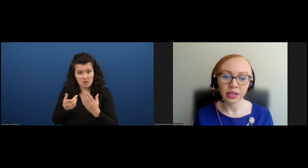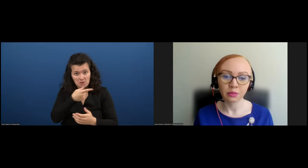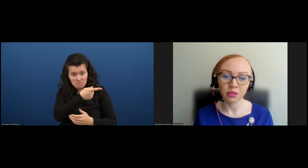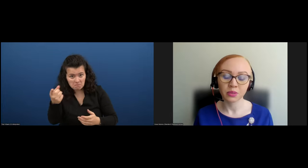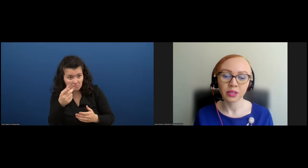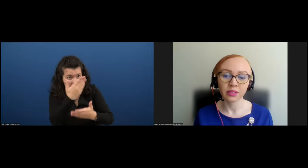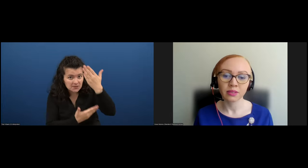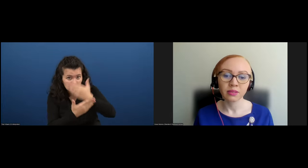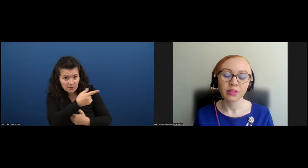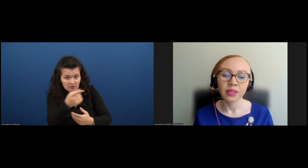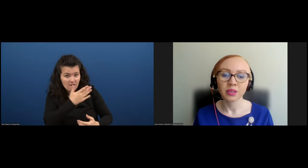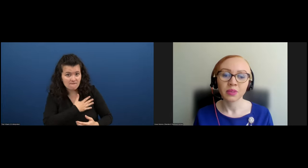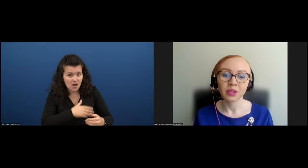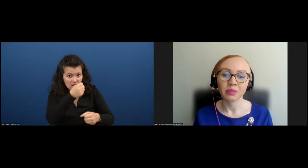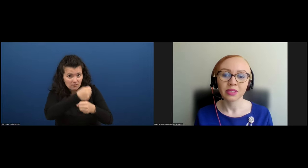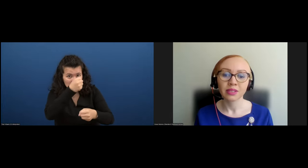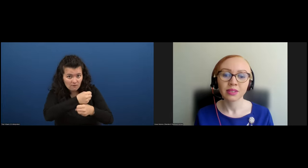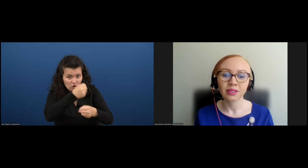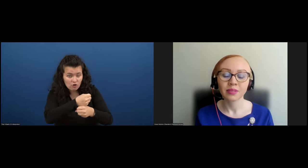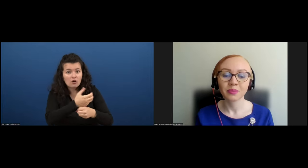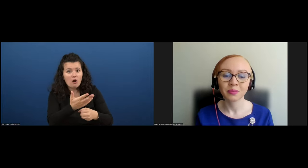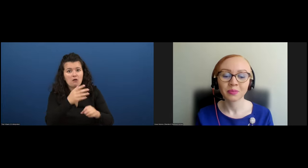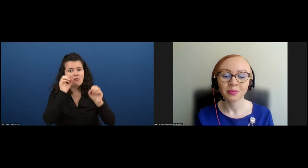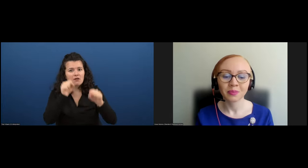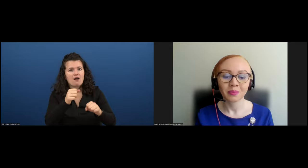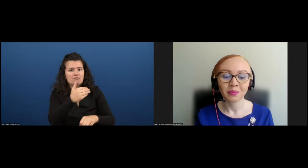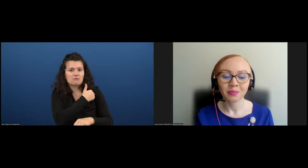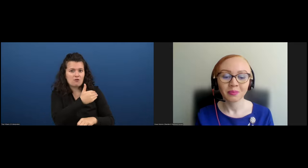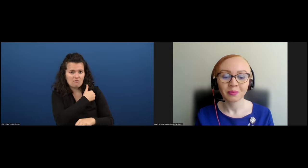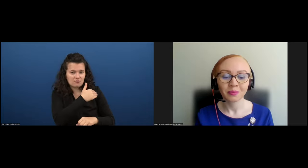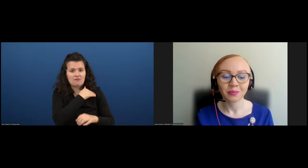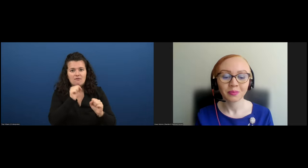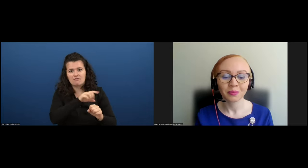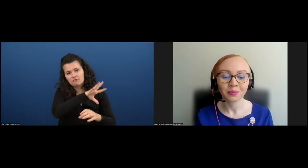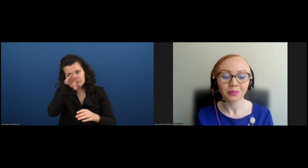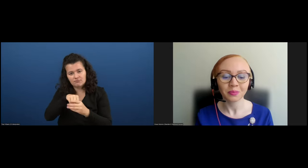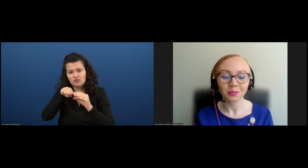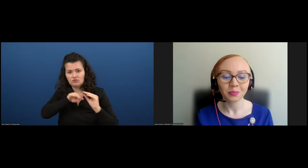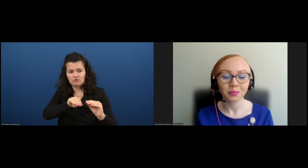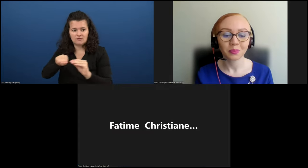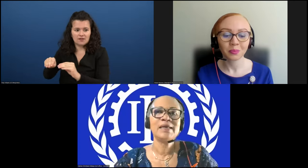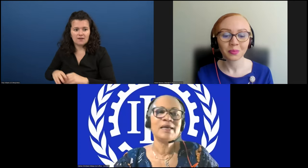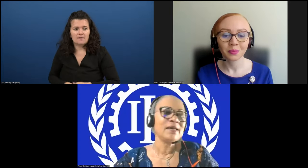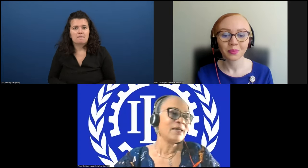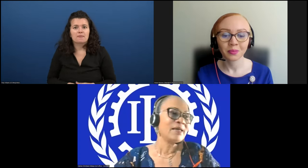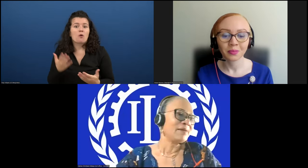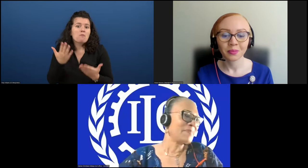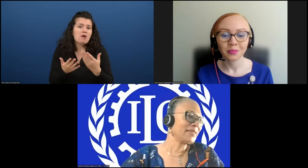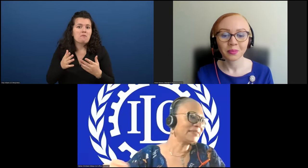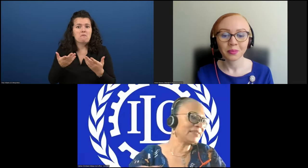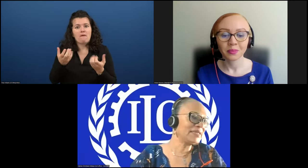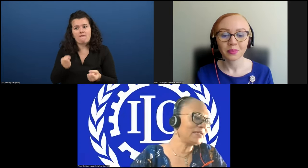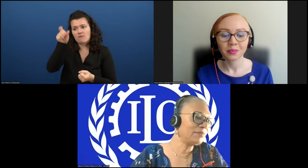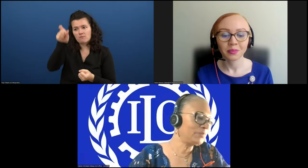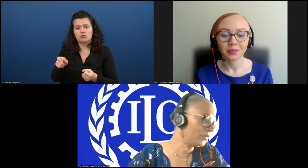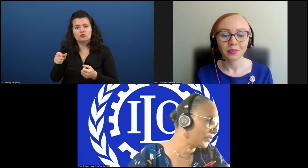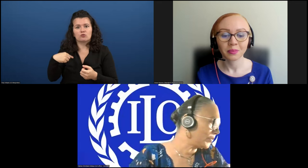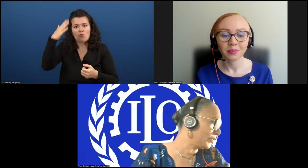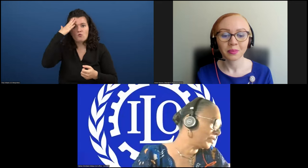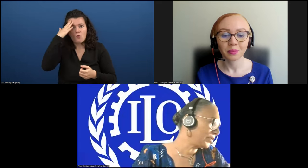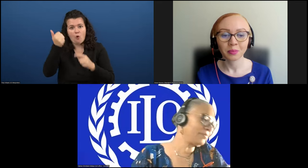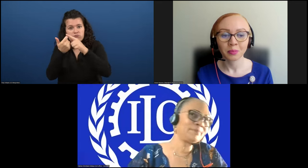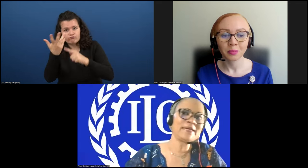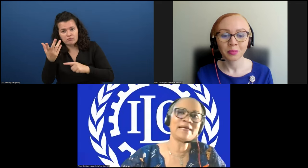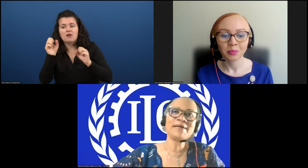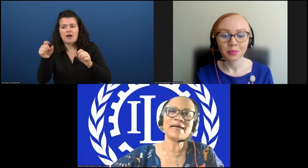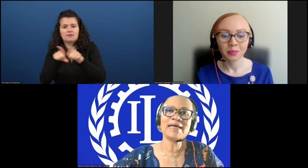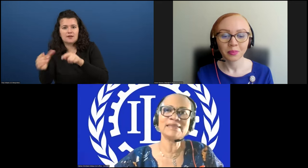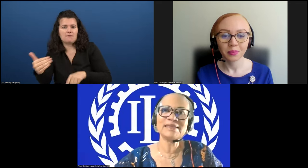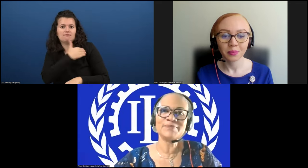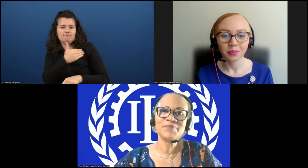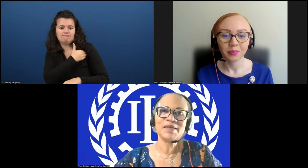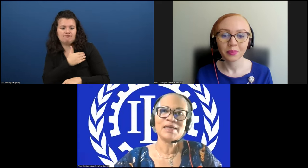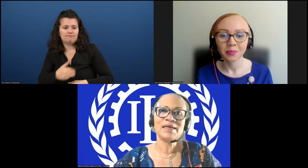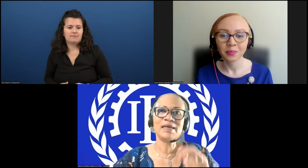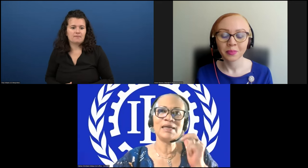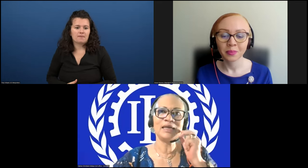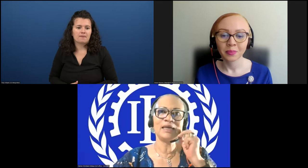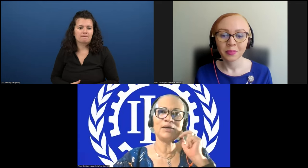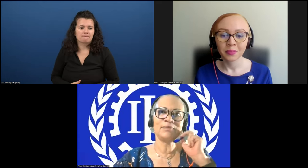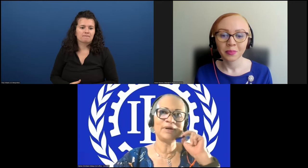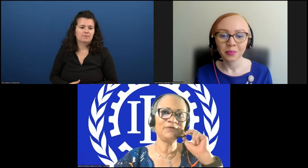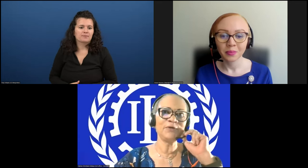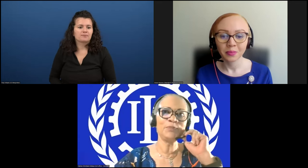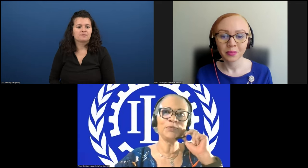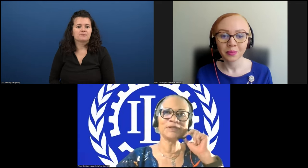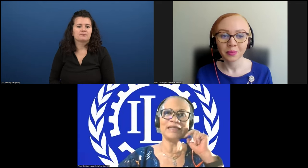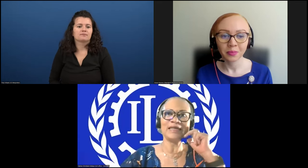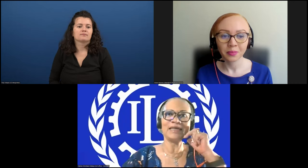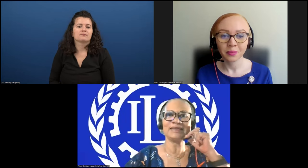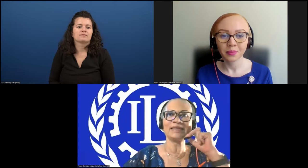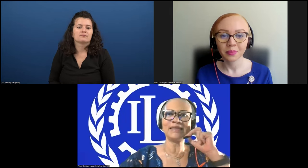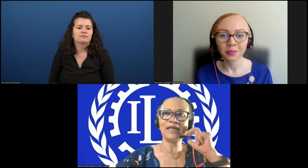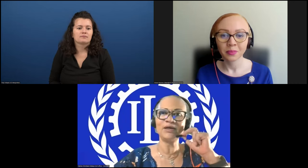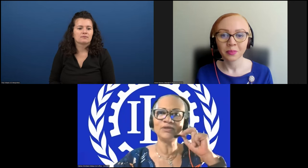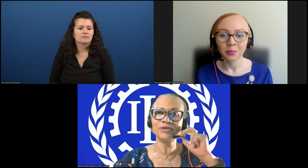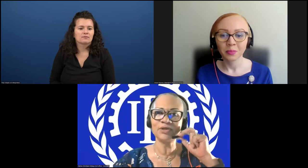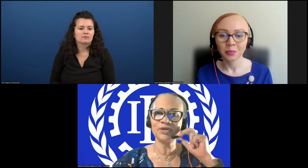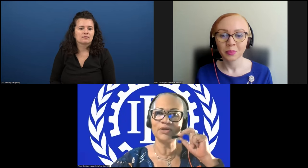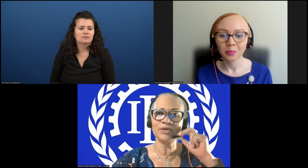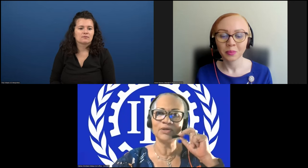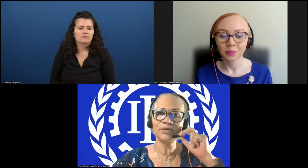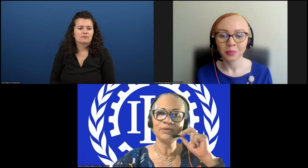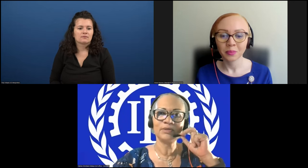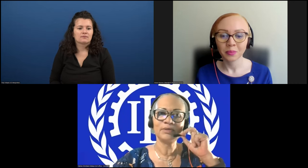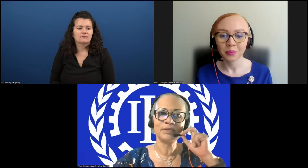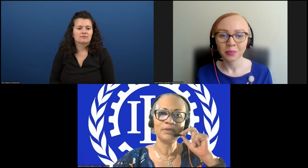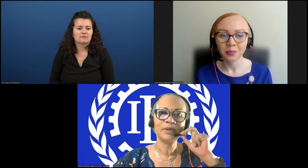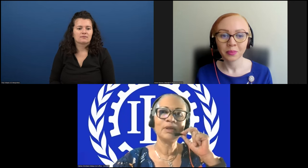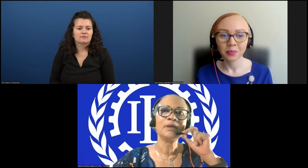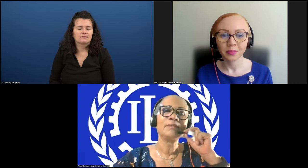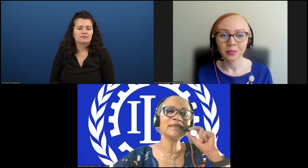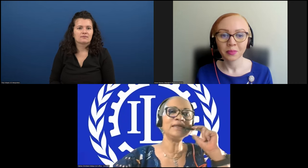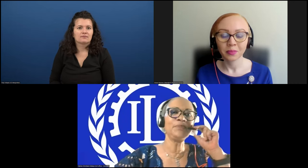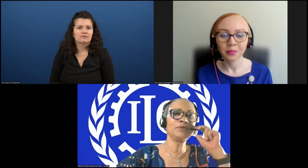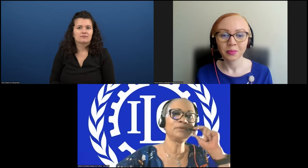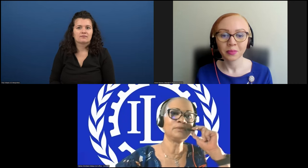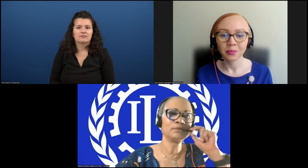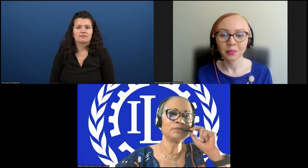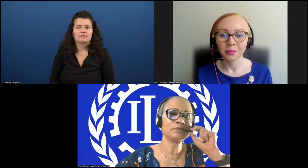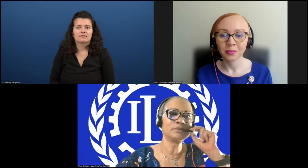10:52:28 by in between. Thank you very much. 10:52:52 Merci beaucoup gas.